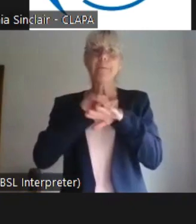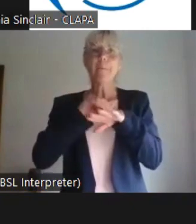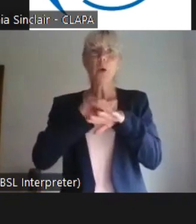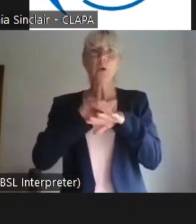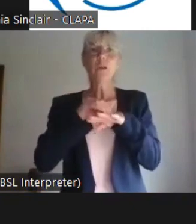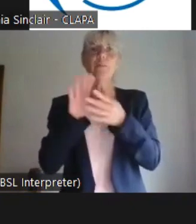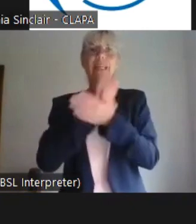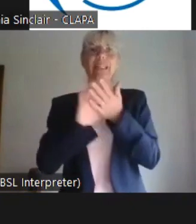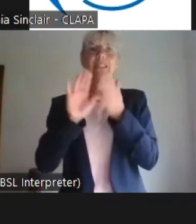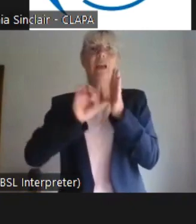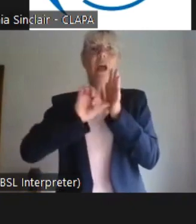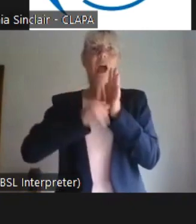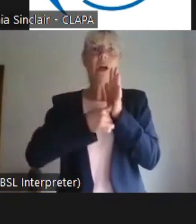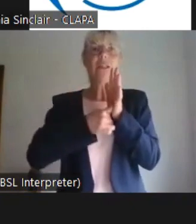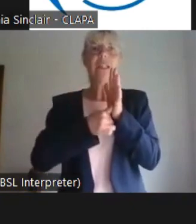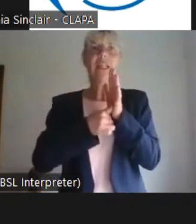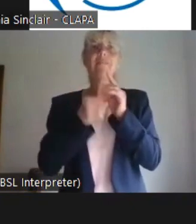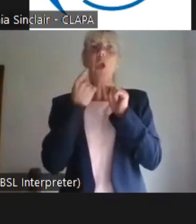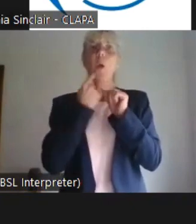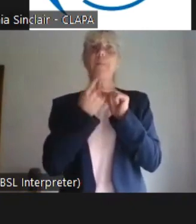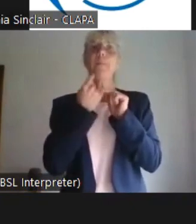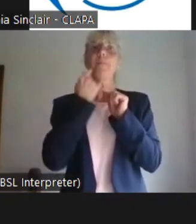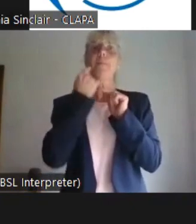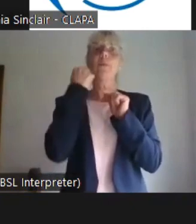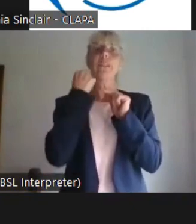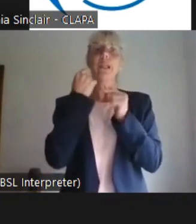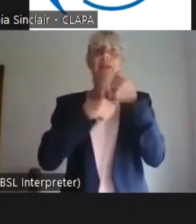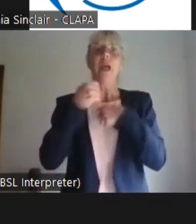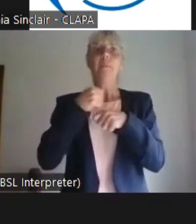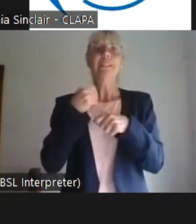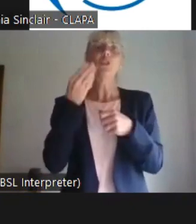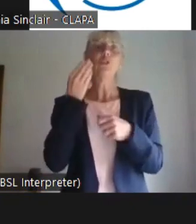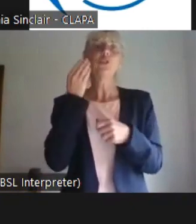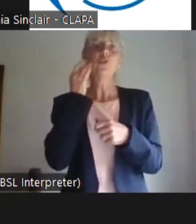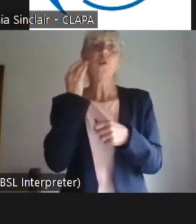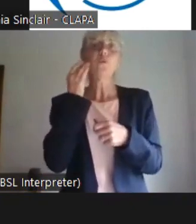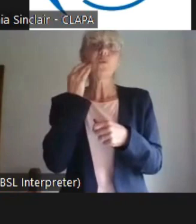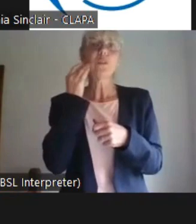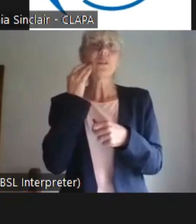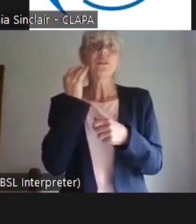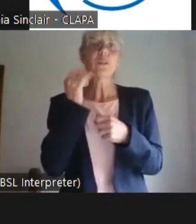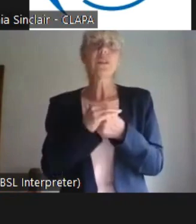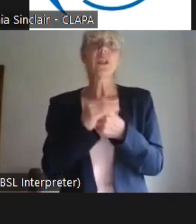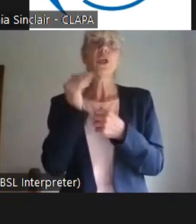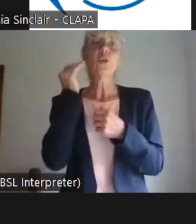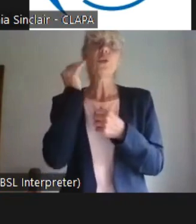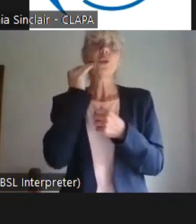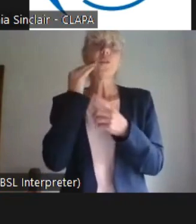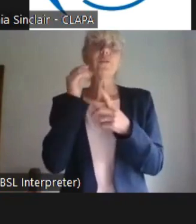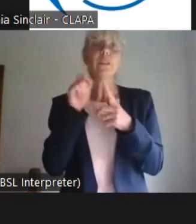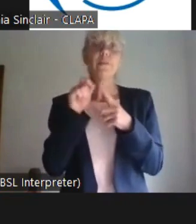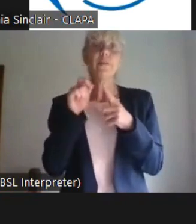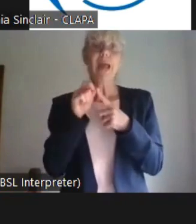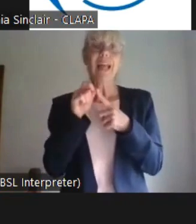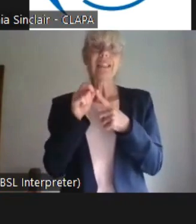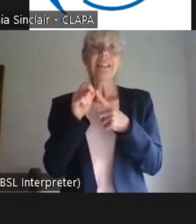your tongue backwards you'll feel it suddenly go soft the soft palate is made of it's soft because